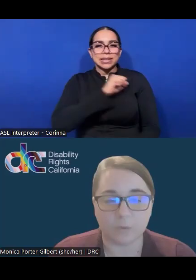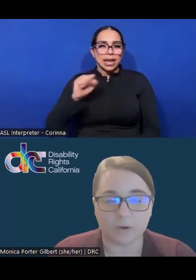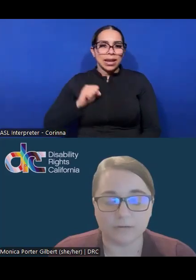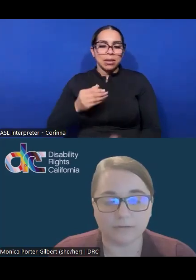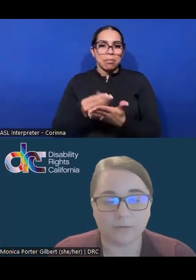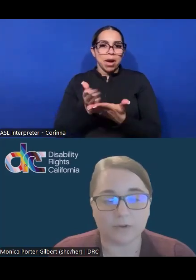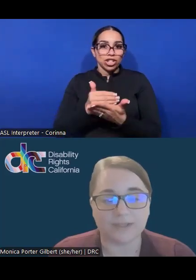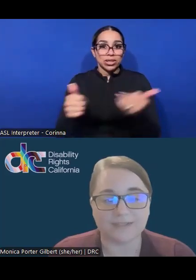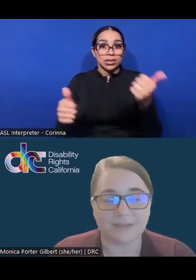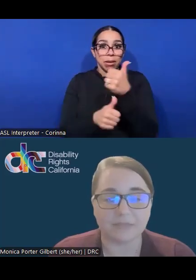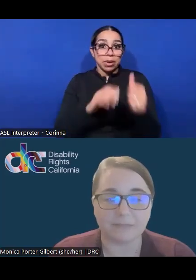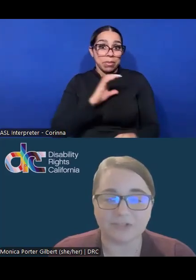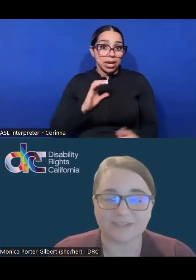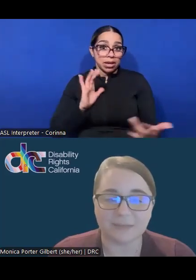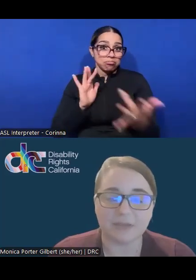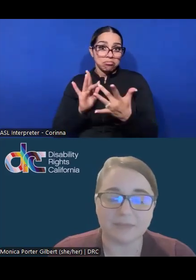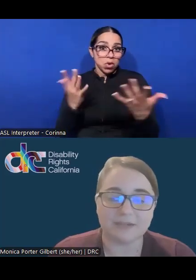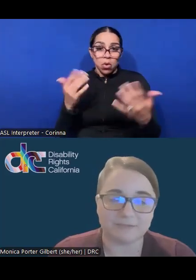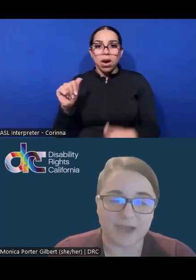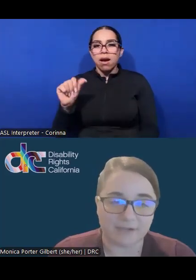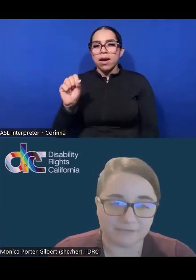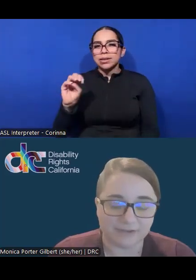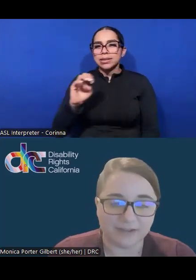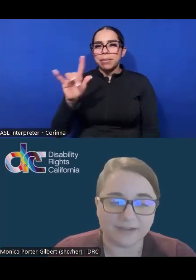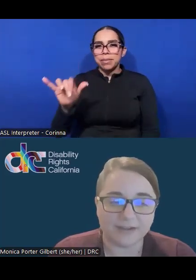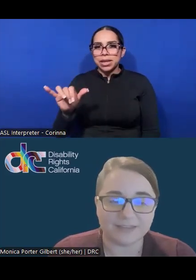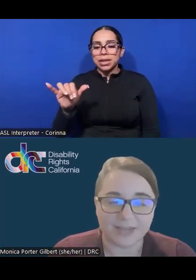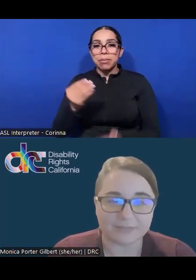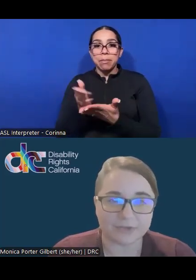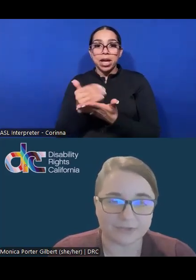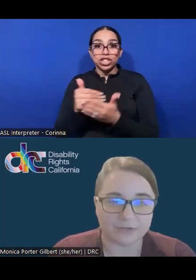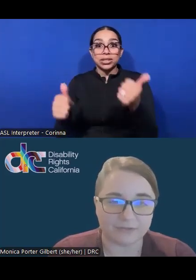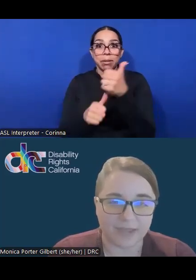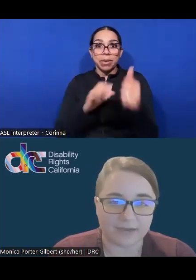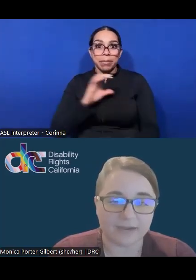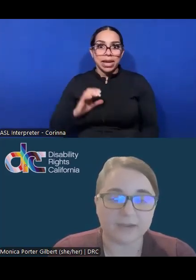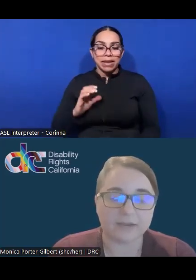4 or the Assembly Budget Subcommittee 5. The names are a little vague.